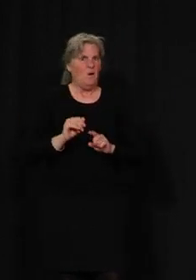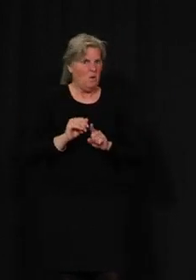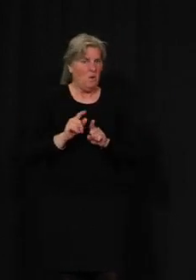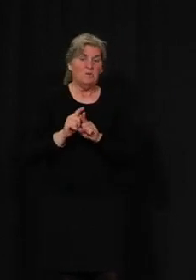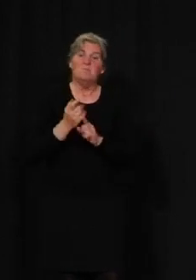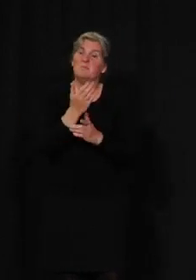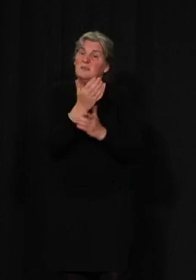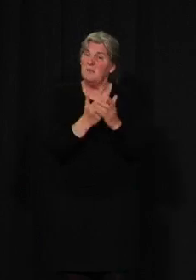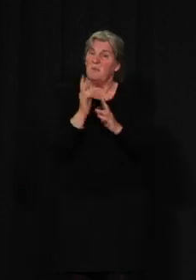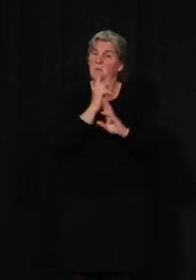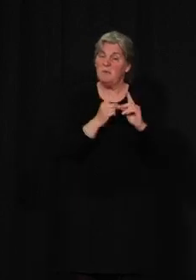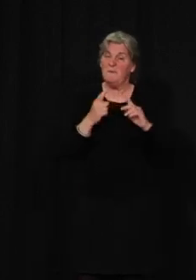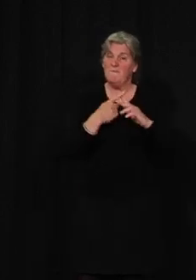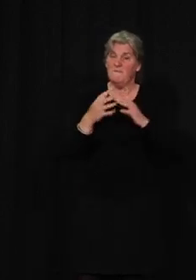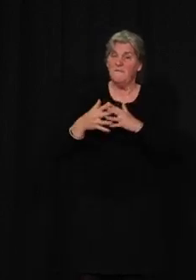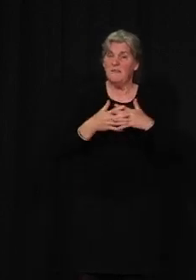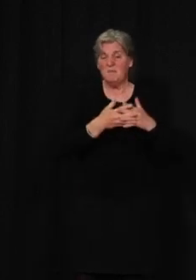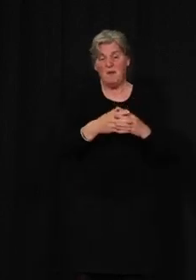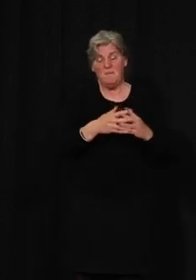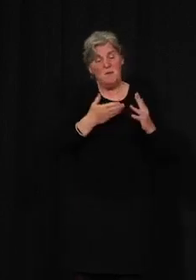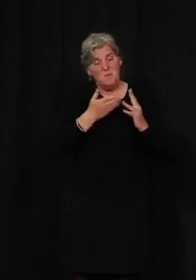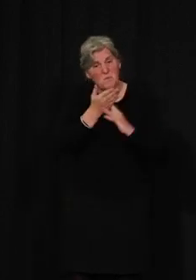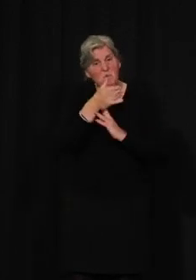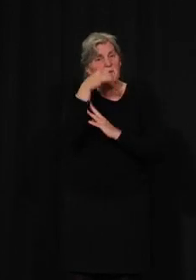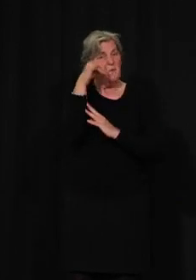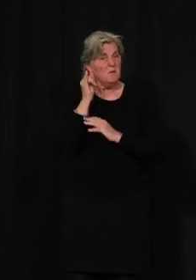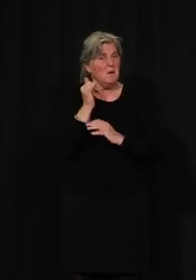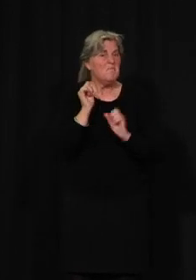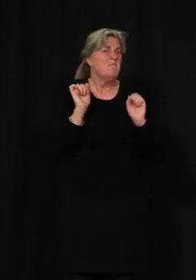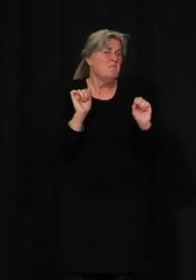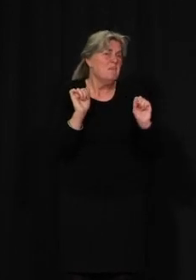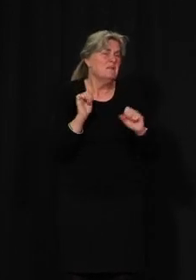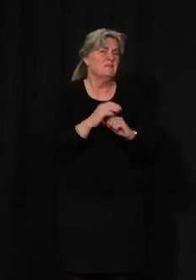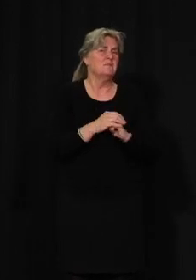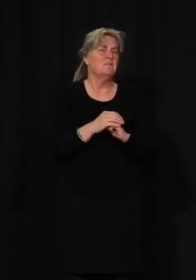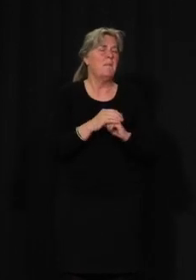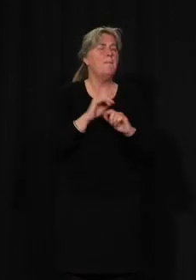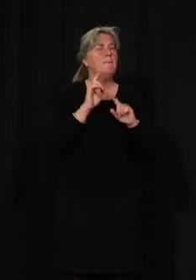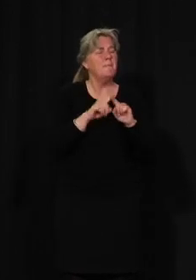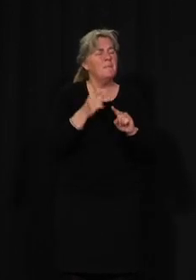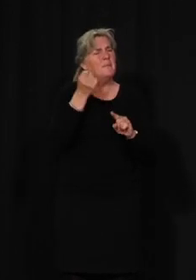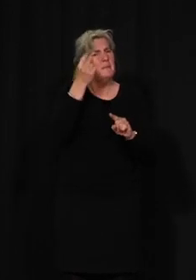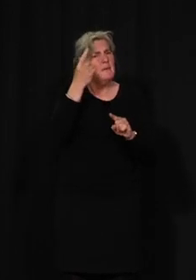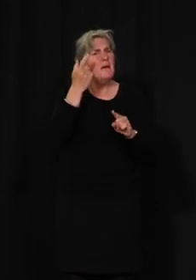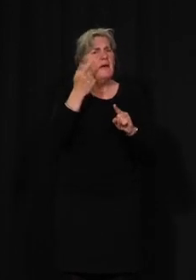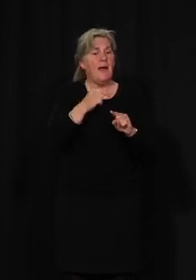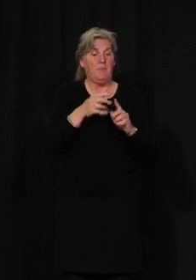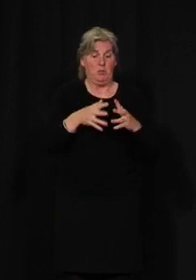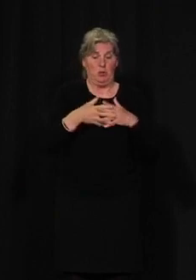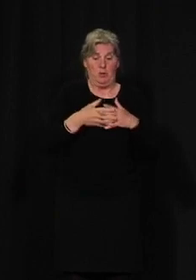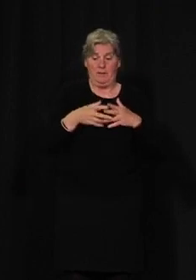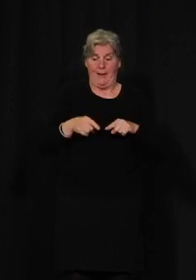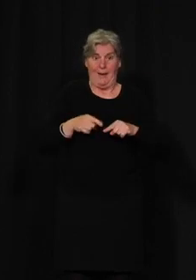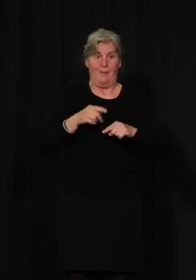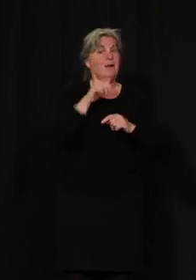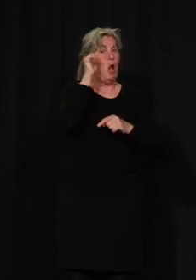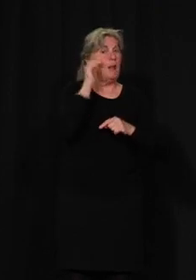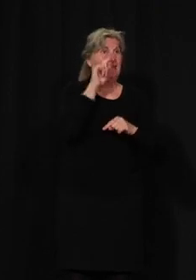through our territory. But we can take some reassurance despite all that is going on and the US including Alaska, from te